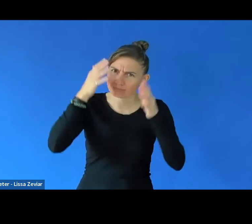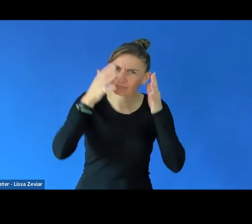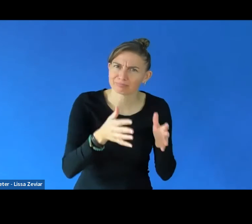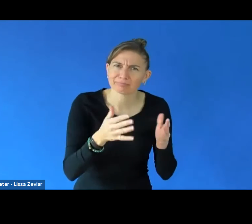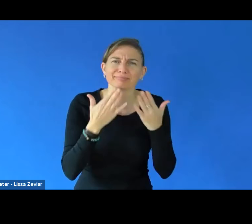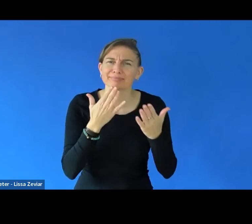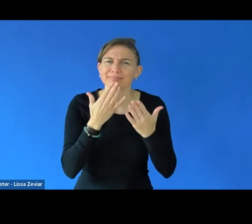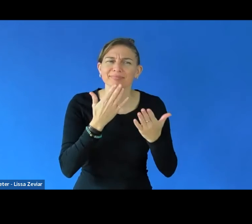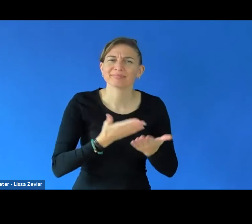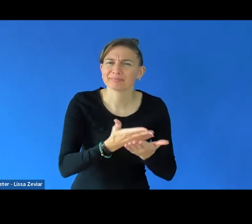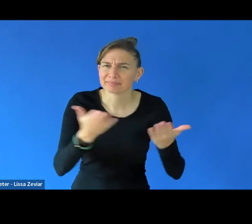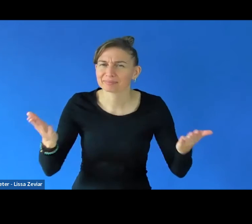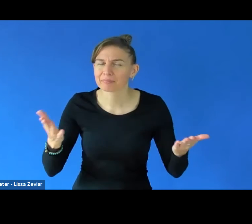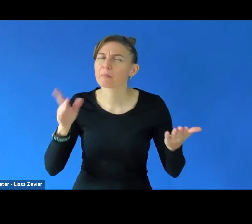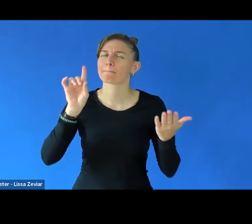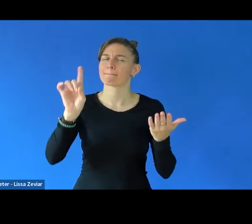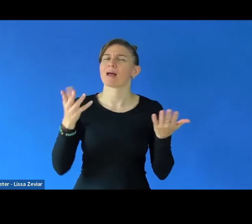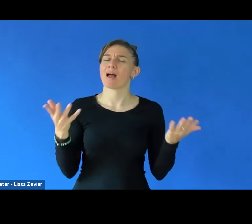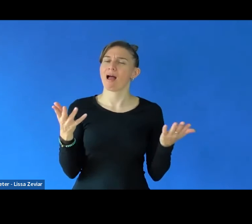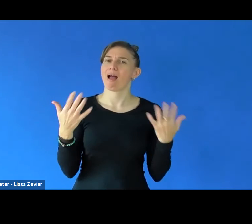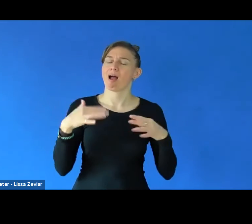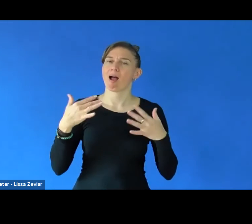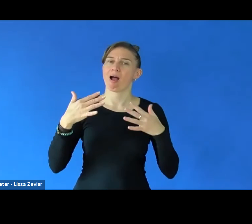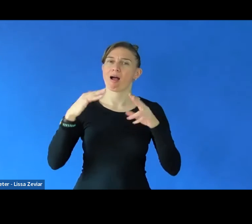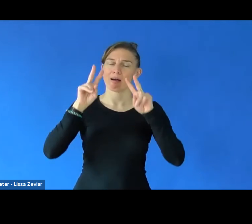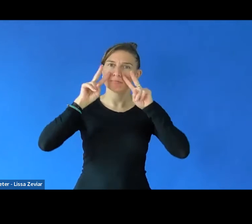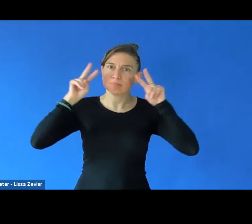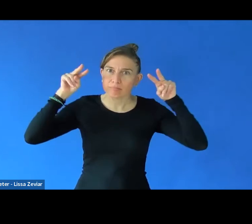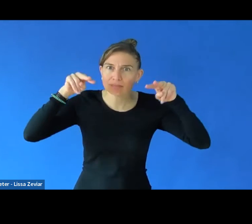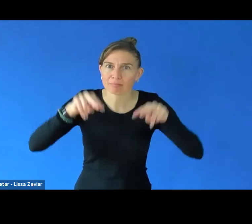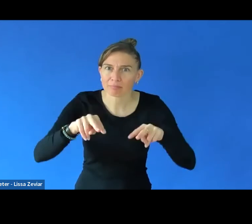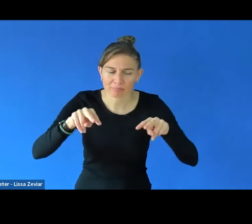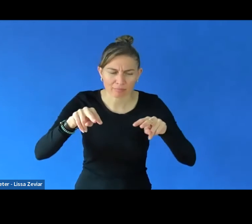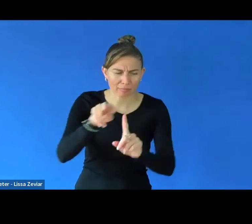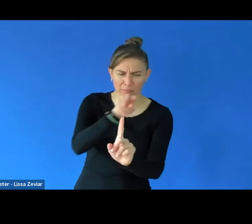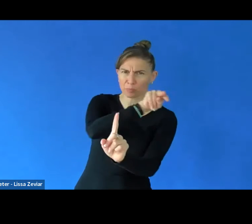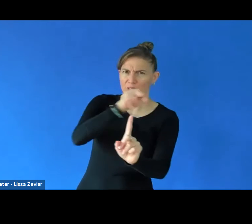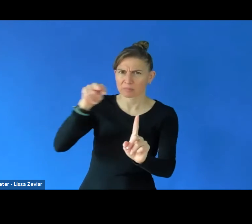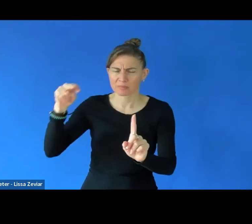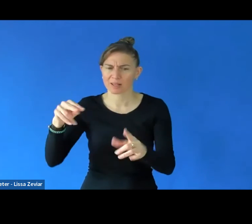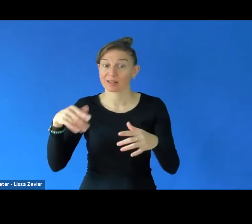It gives good insights from many perspectives into the impact of the programme.